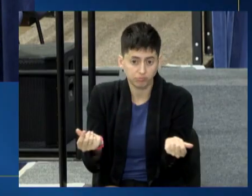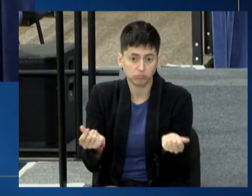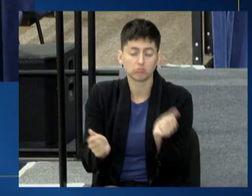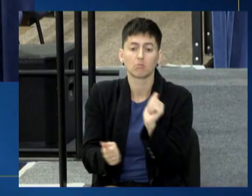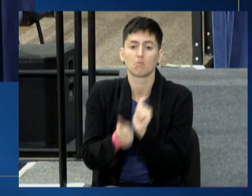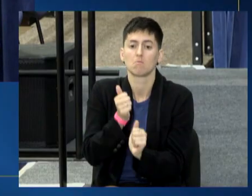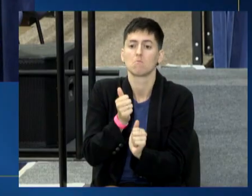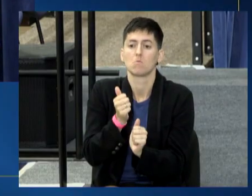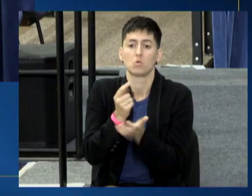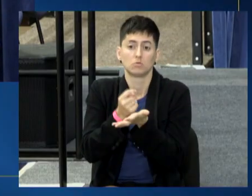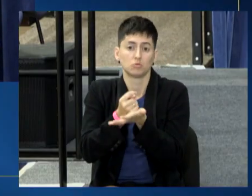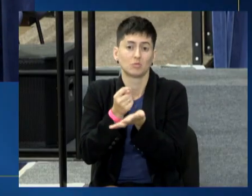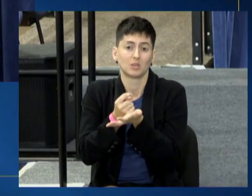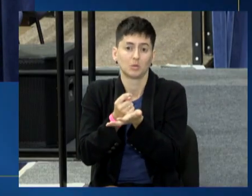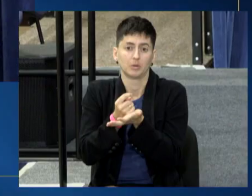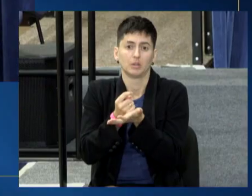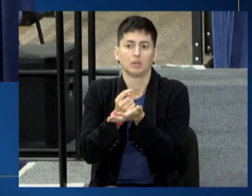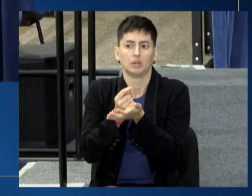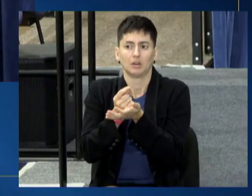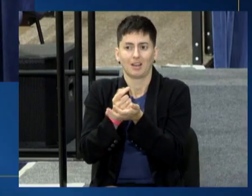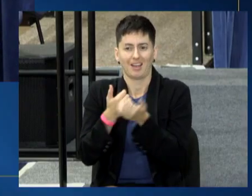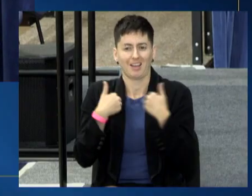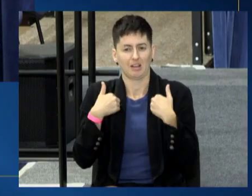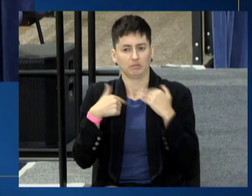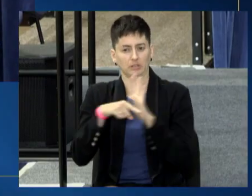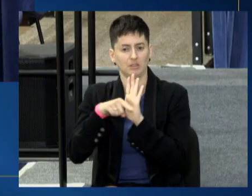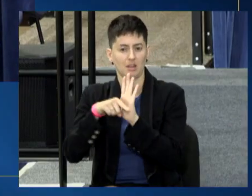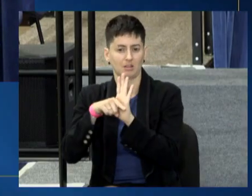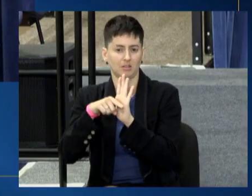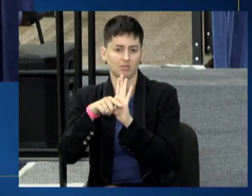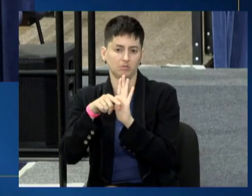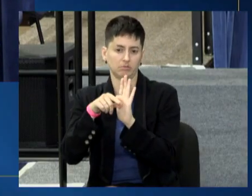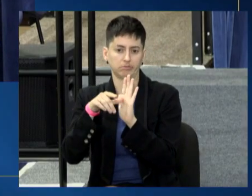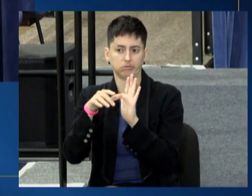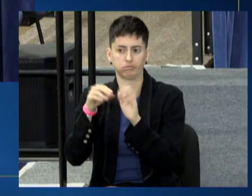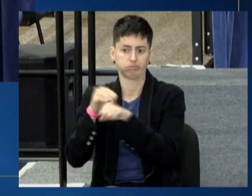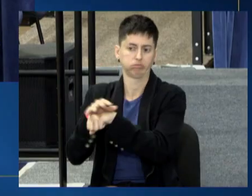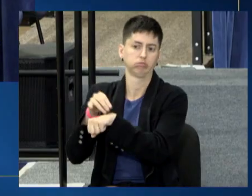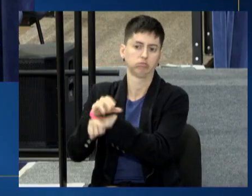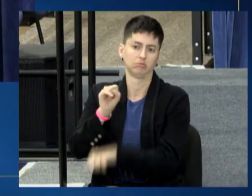their families and patients to go through it. And unfortunately, as I think you've heard,